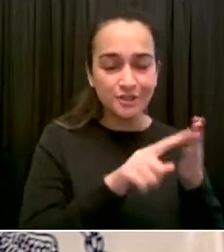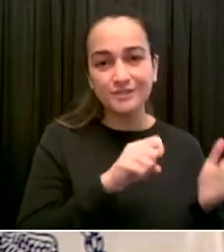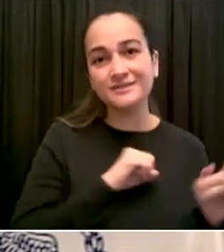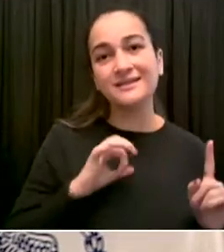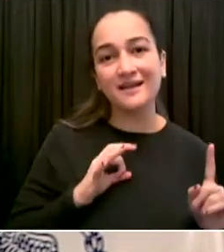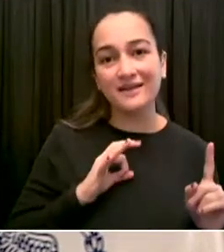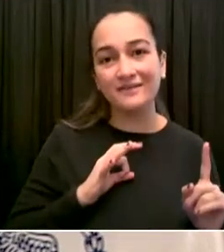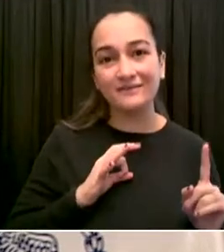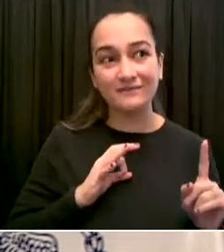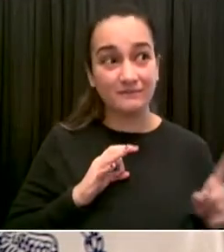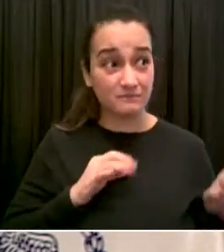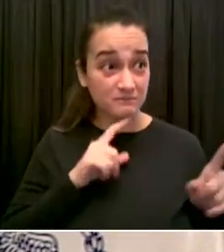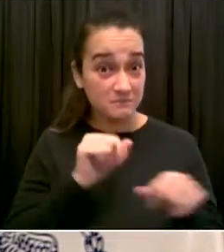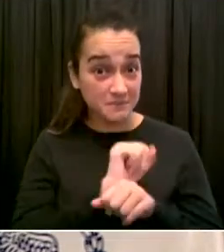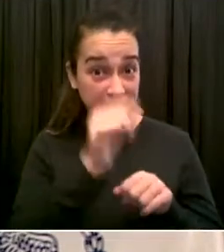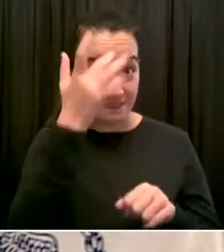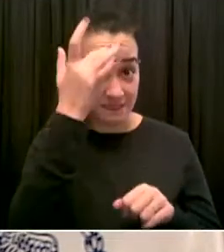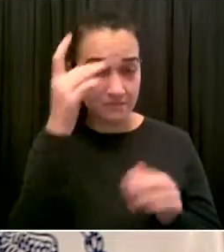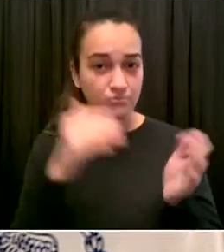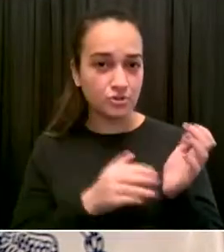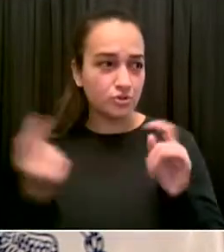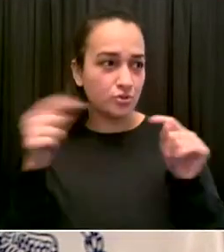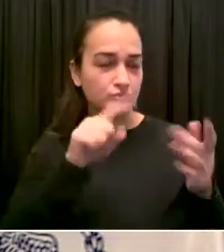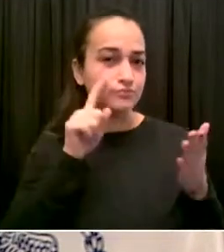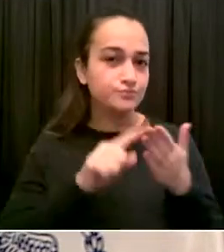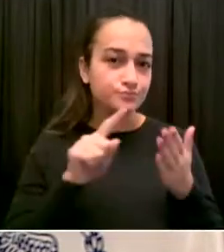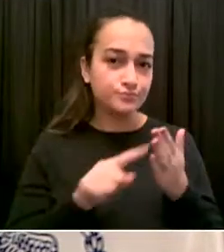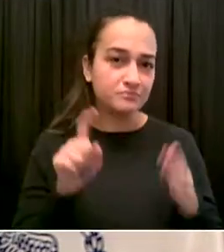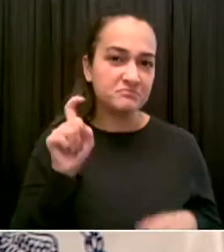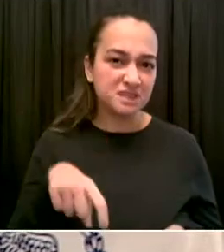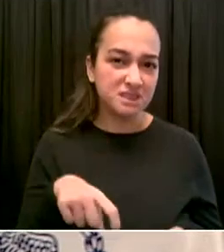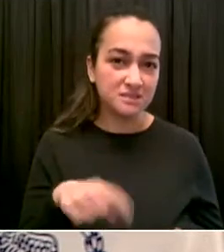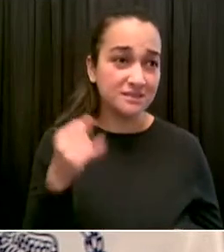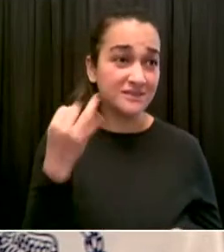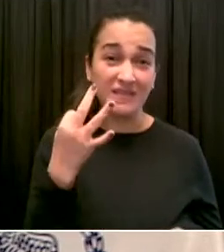THAT IS THE REASON FOR THESE ACTIONS ON BOTH THE UPPER AND ORIGINAL SIDE AND WORKING WITH